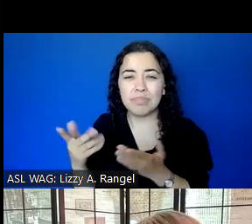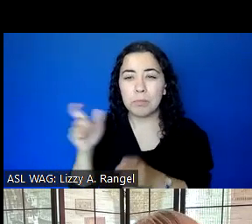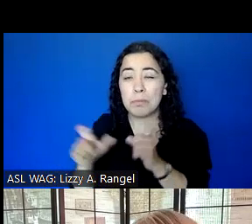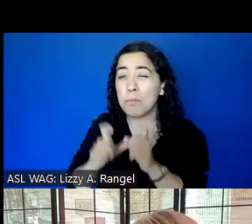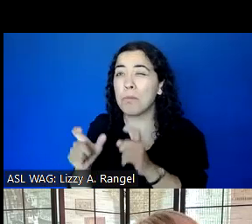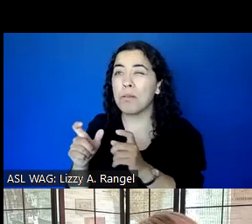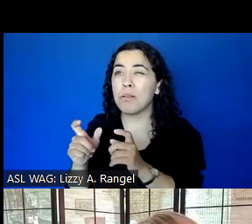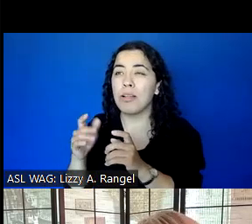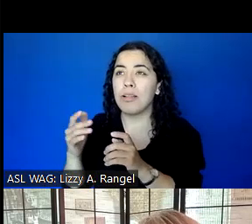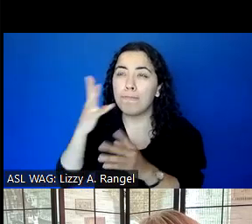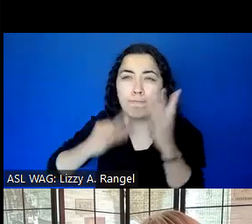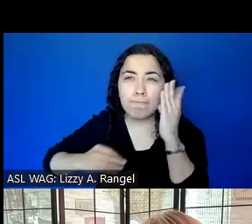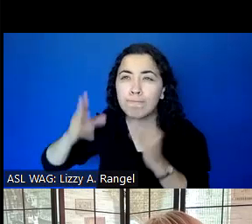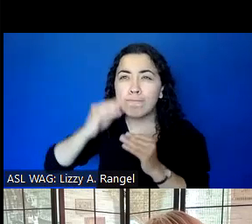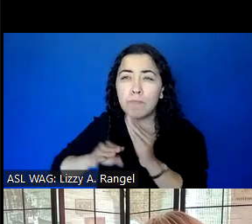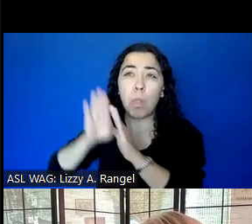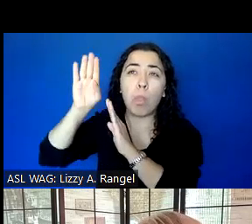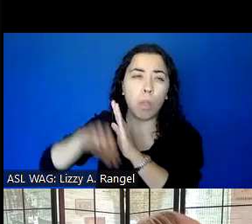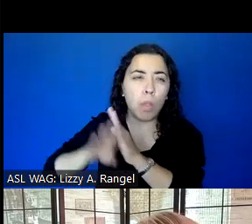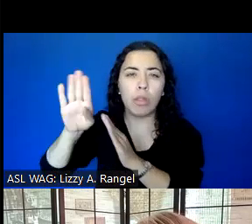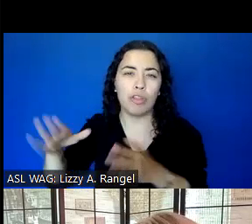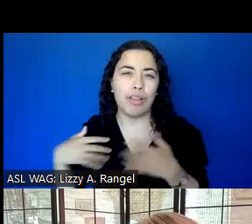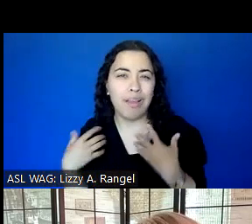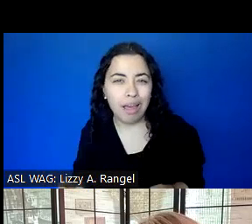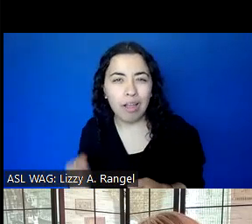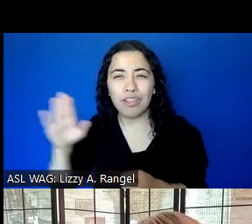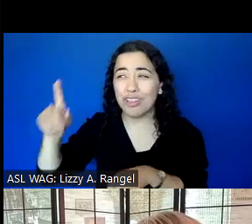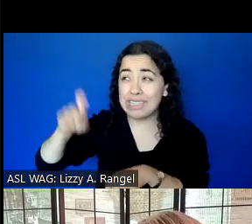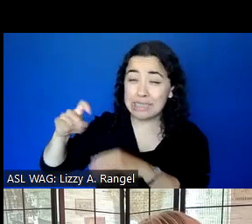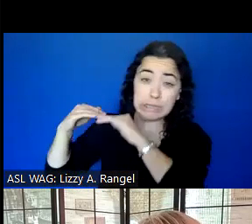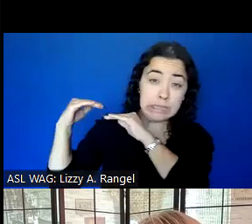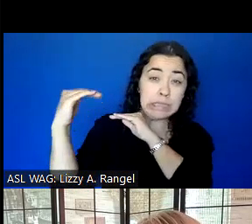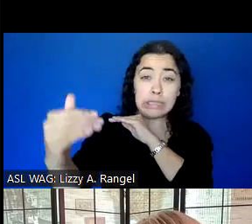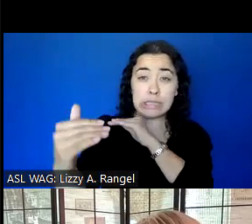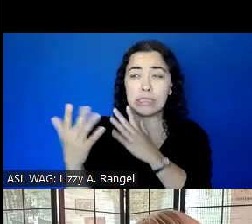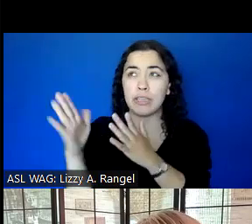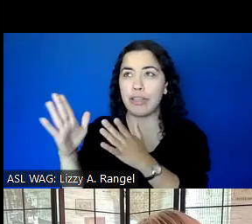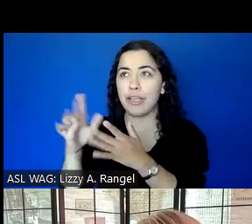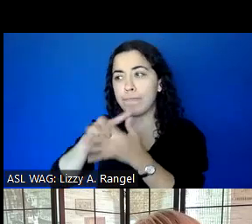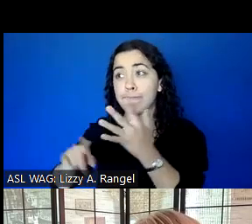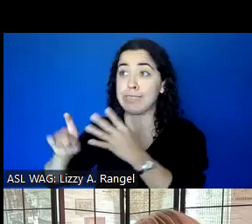And there's a new one. Well, not new, but something I just recently kind of concept I became